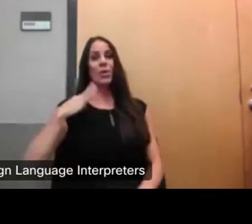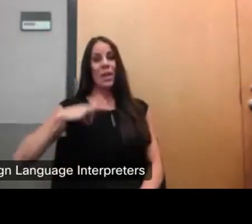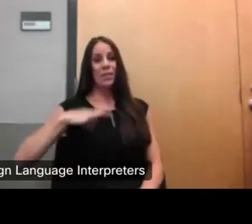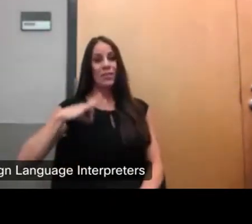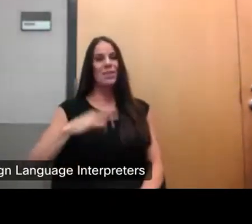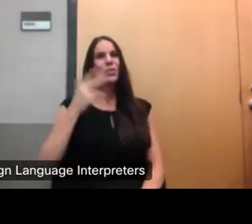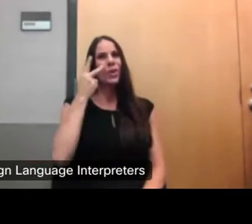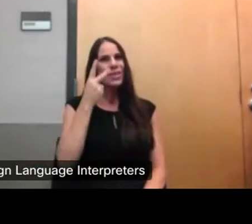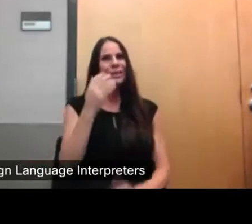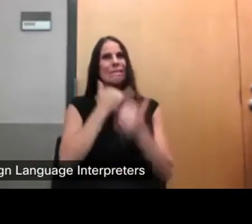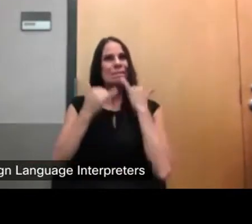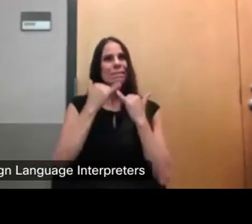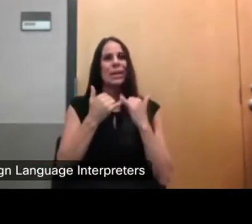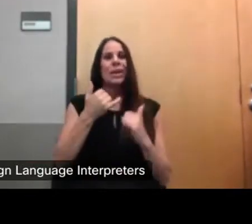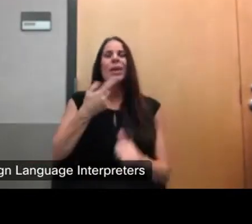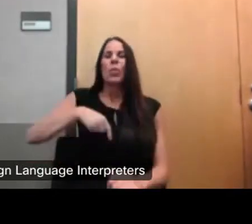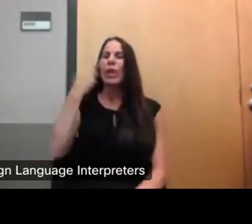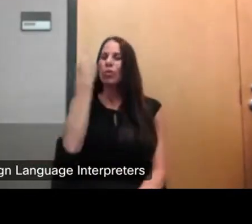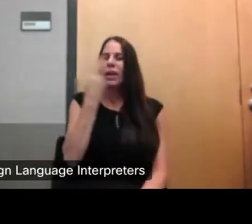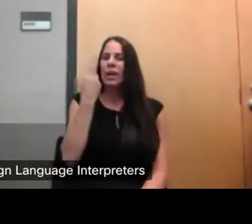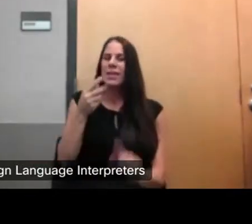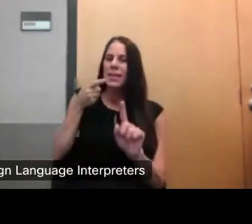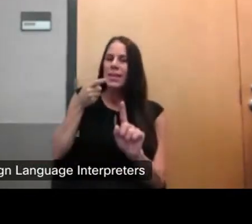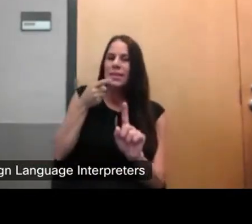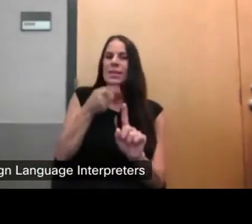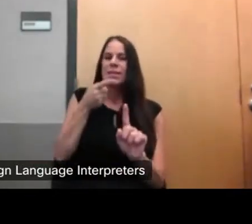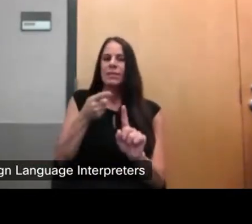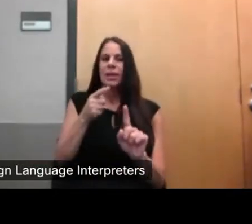and realize that this is a really particular population that spends their time on on social